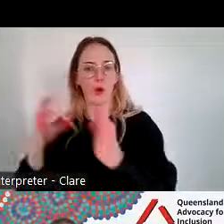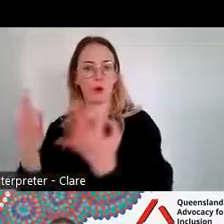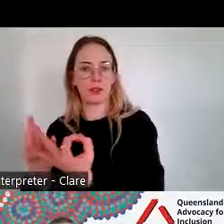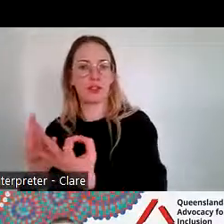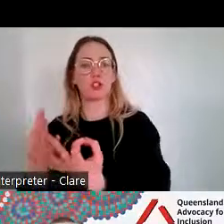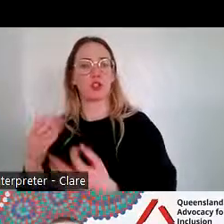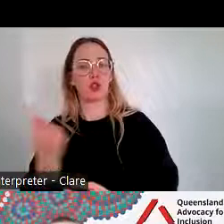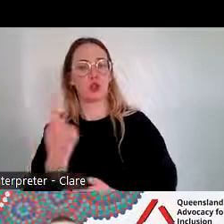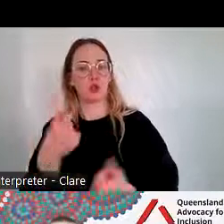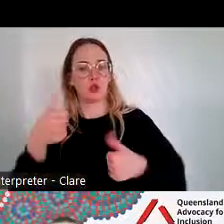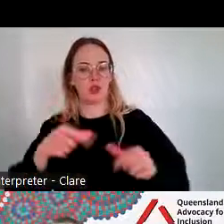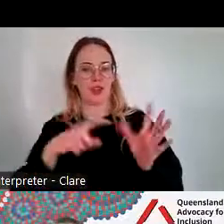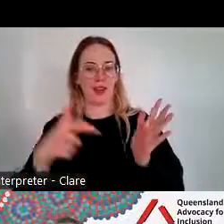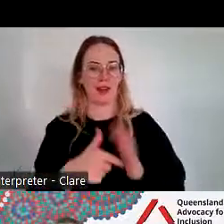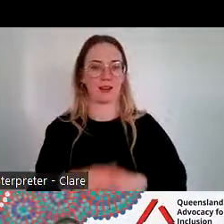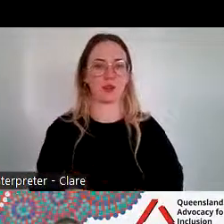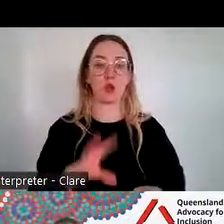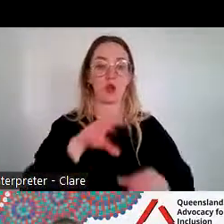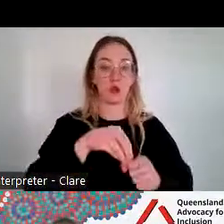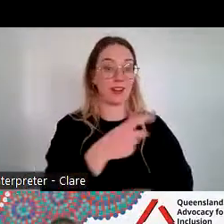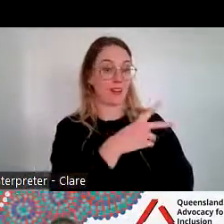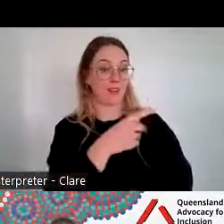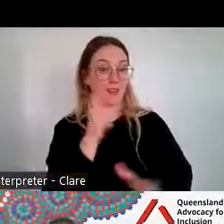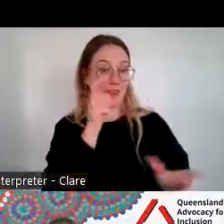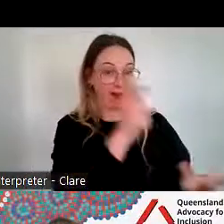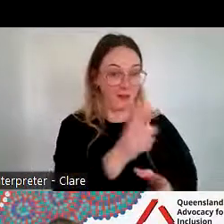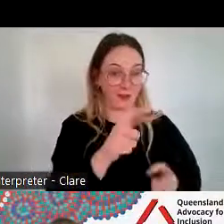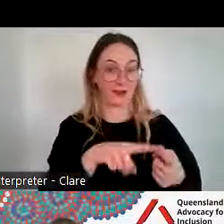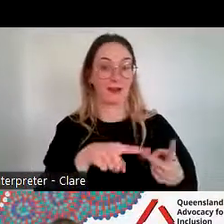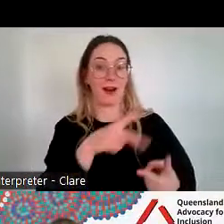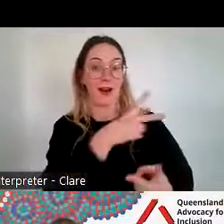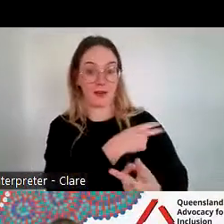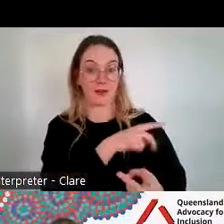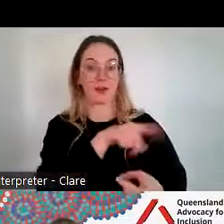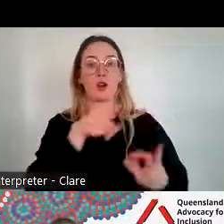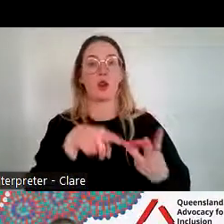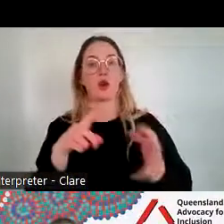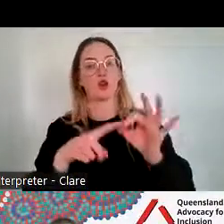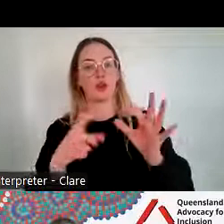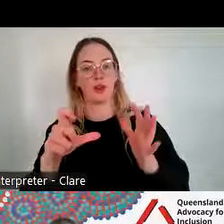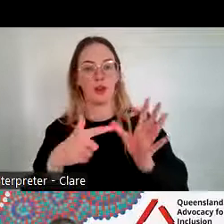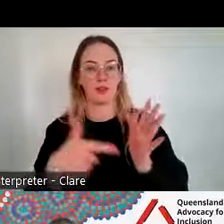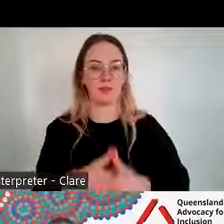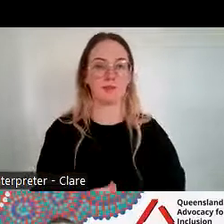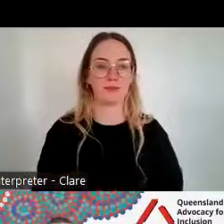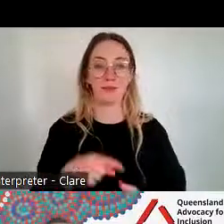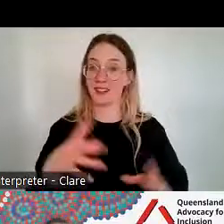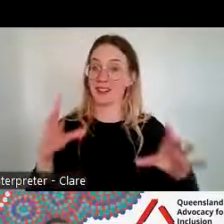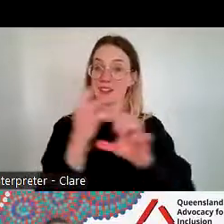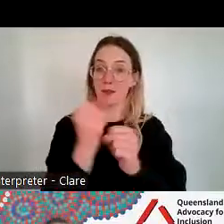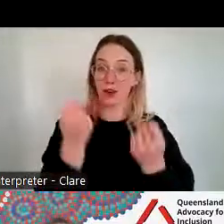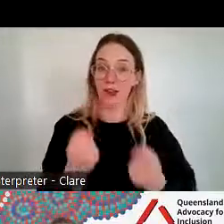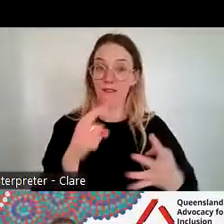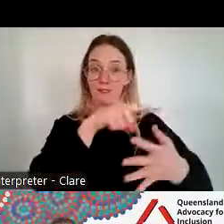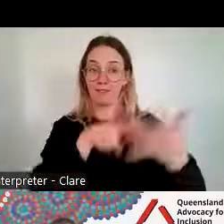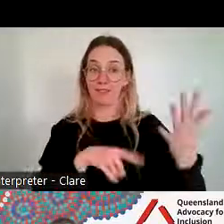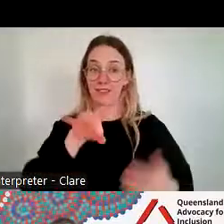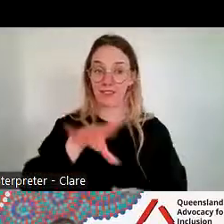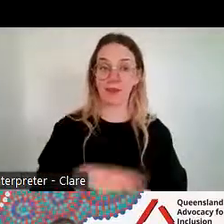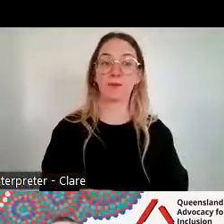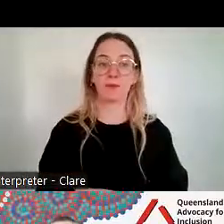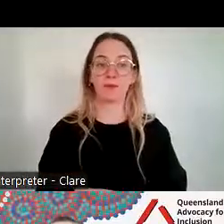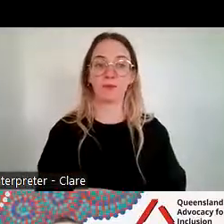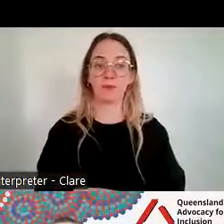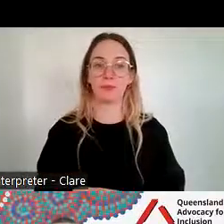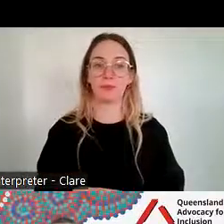administrator and QCAT. The first is that there is a presumption that all adults have capacity,